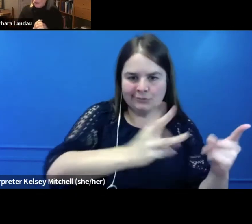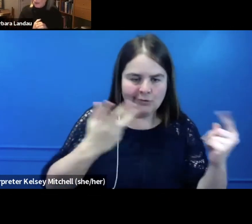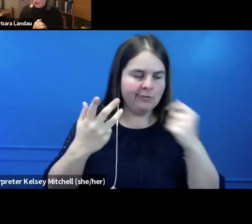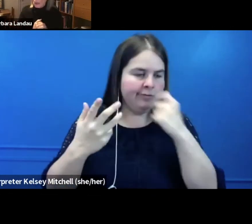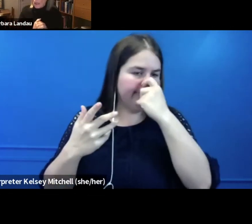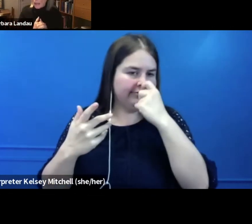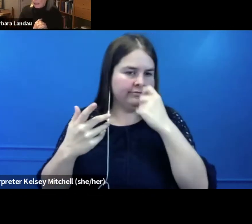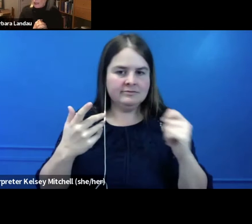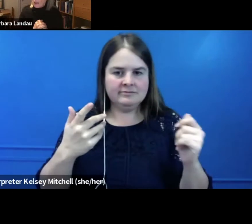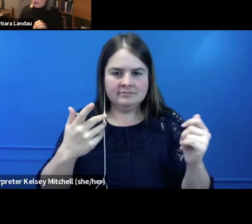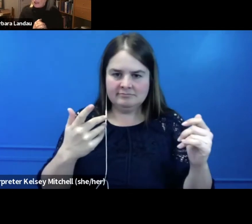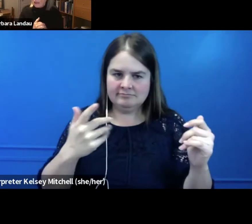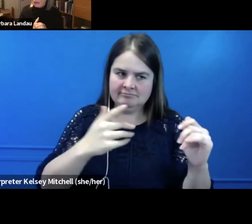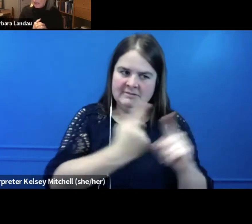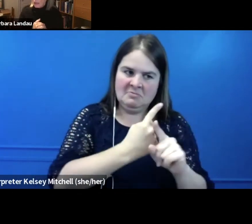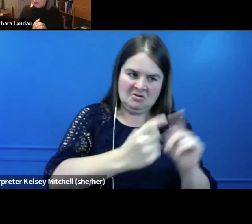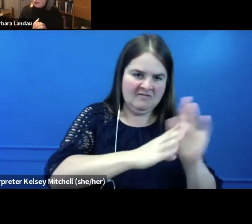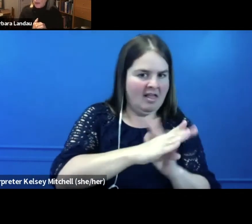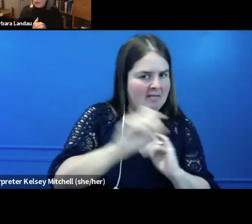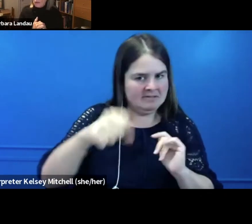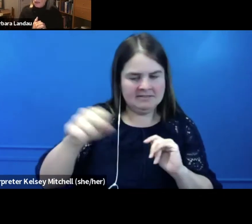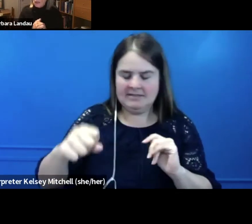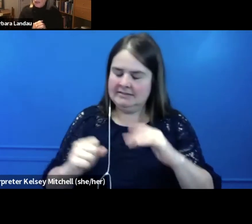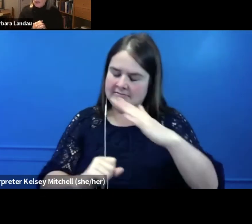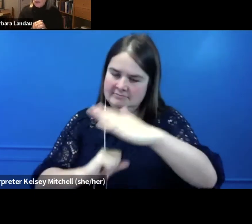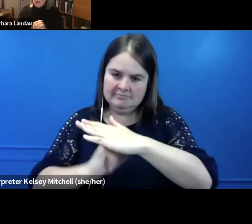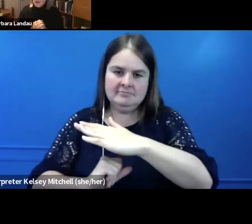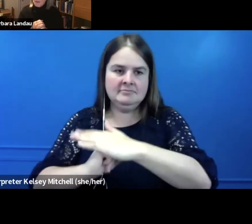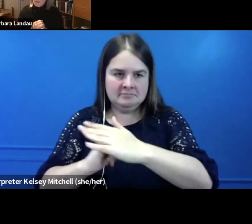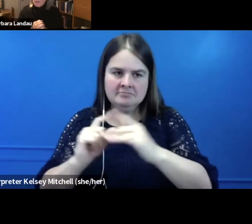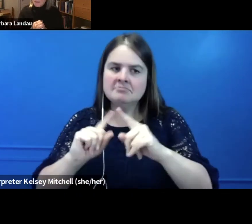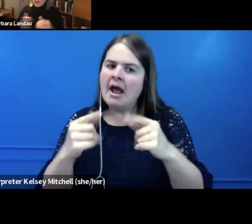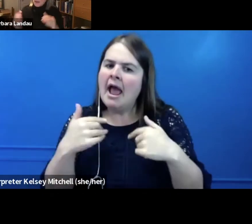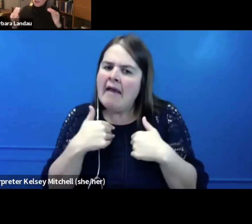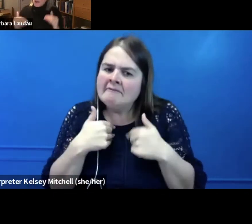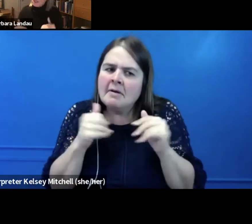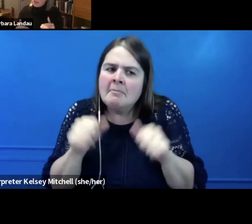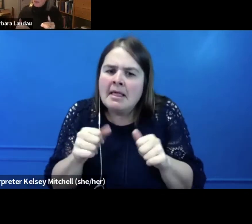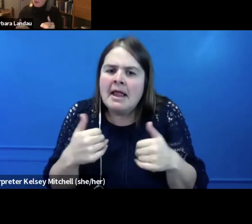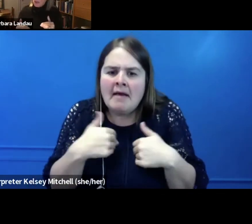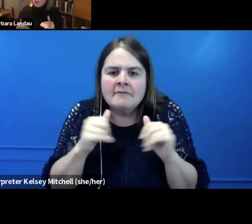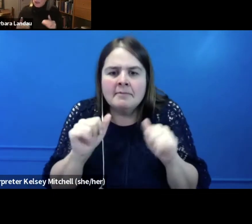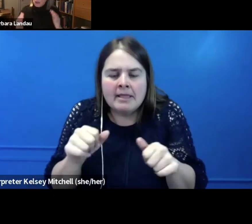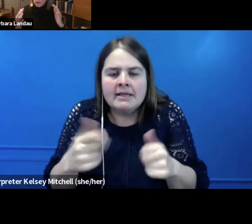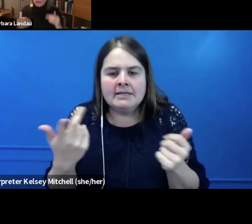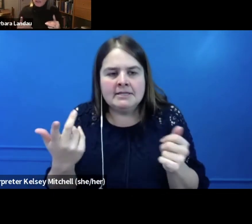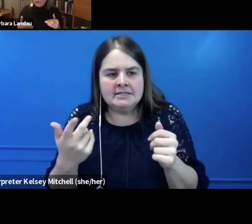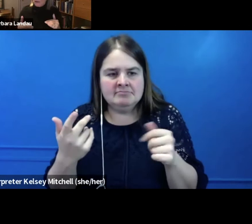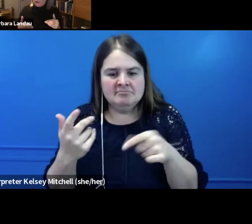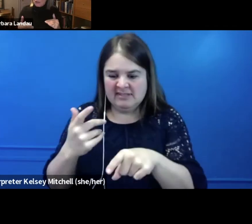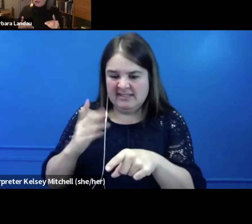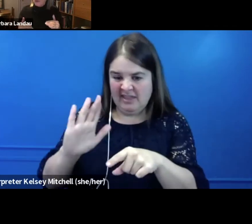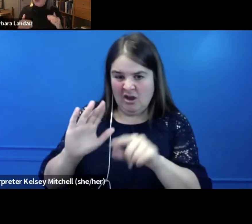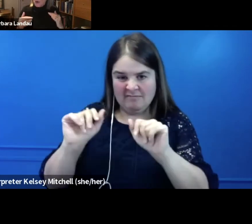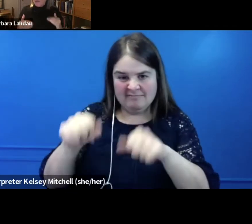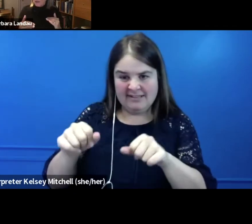are adolescents at uh 12 but they're very similar to typically